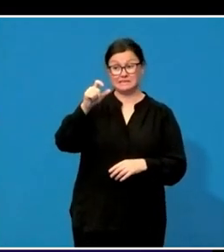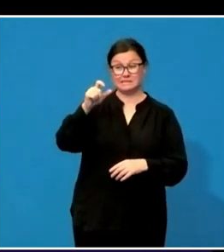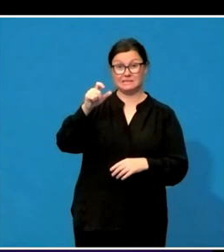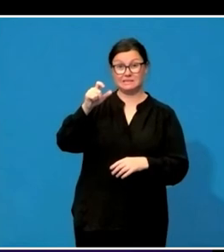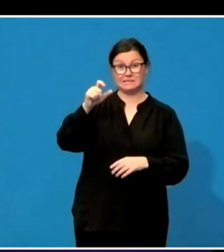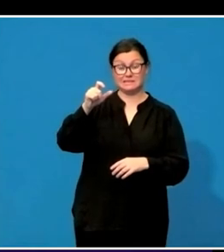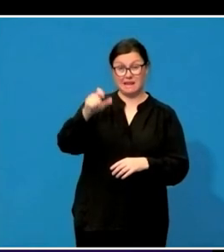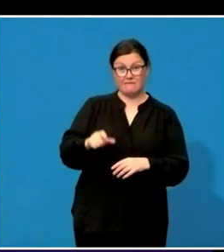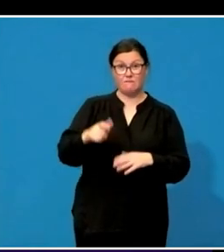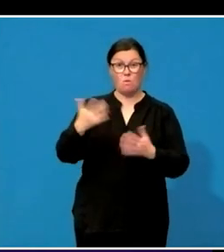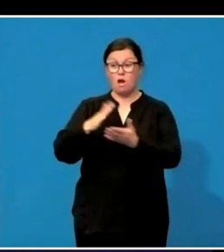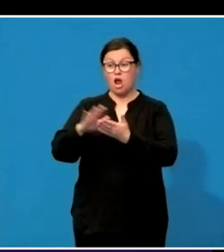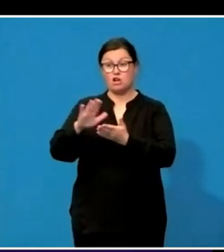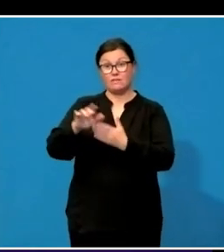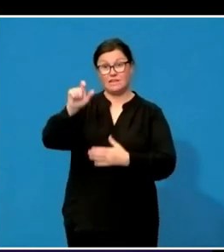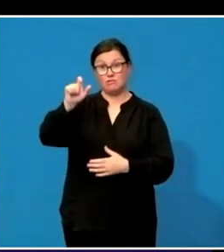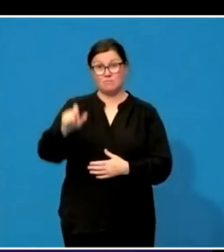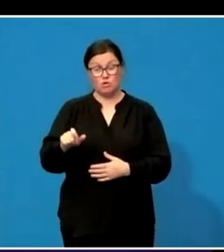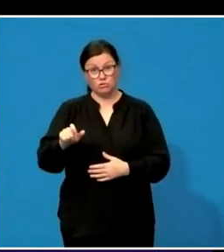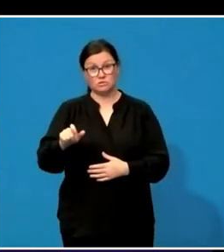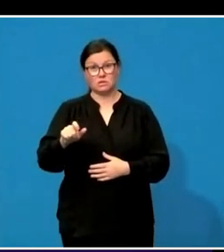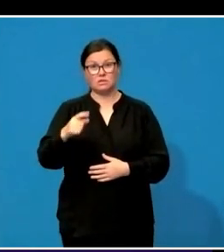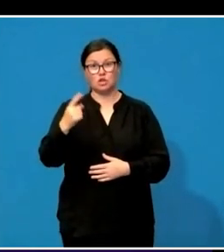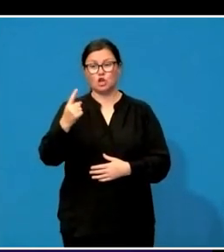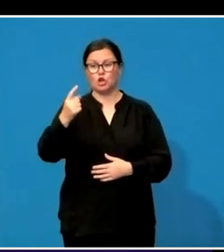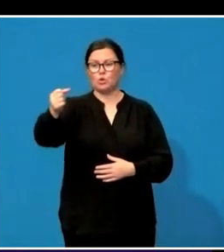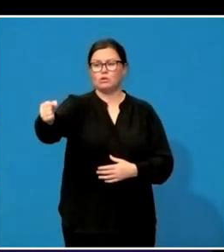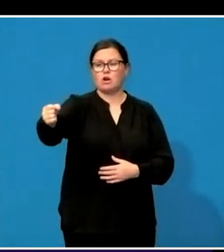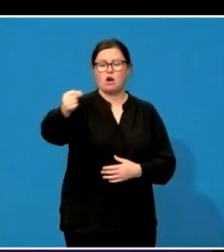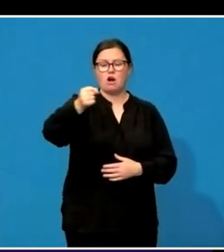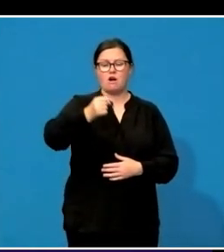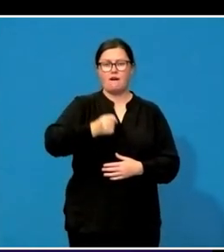country compared to an equivalent First Nations person that doesn't have that